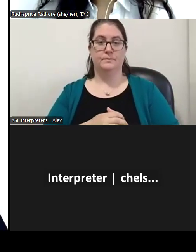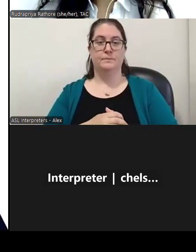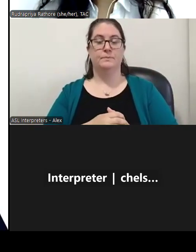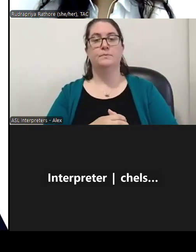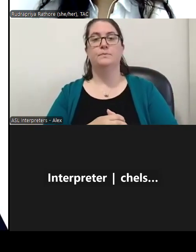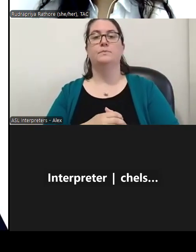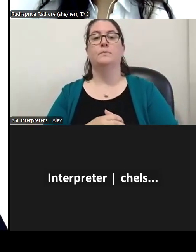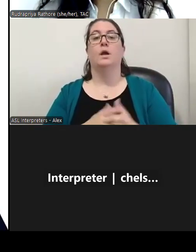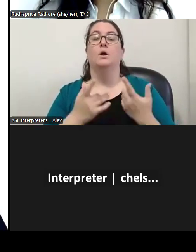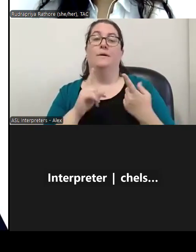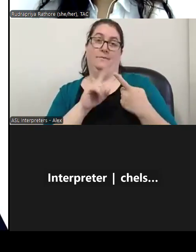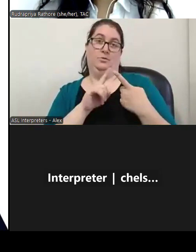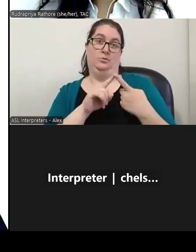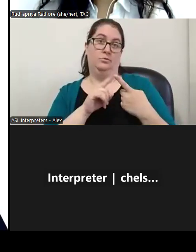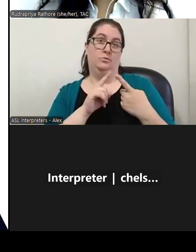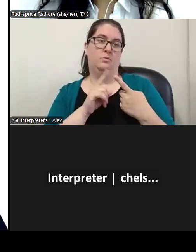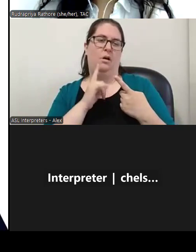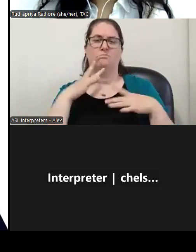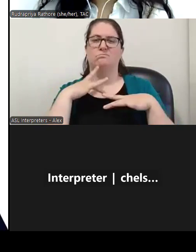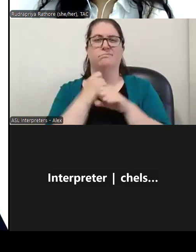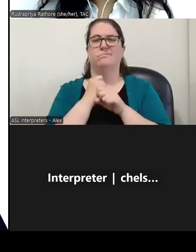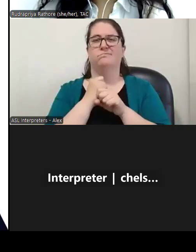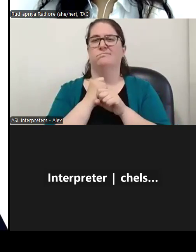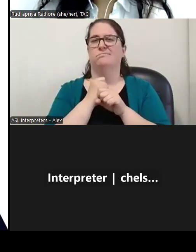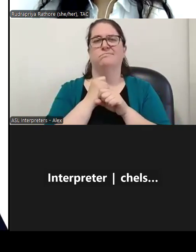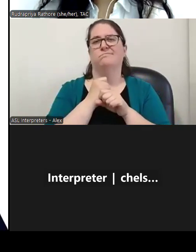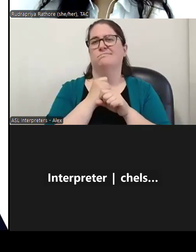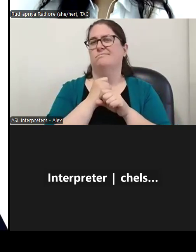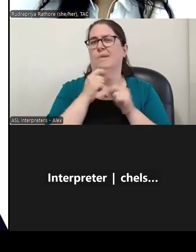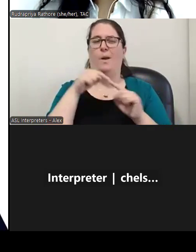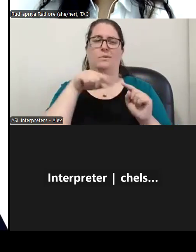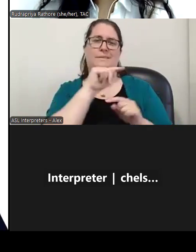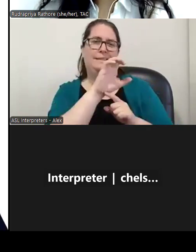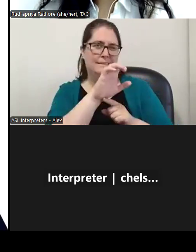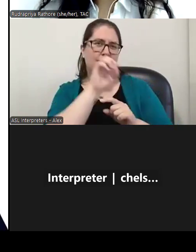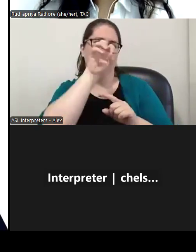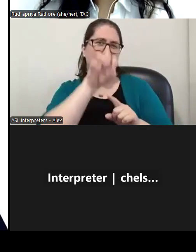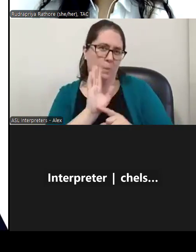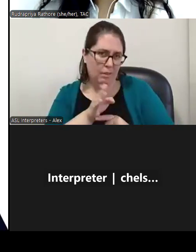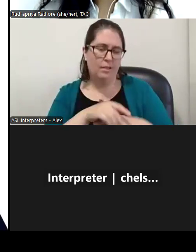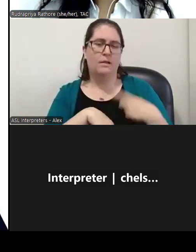first I'll be providing some basic information about the TAC and um about